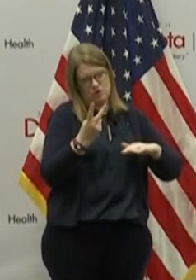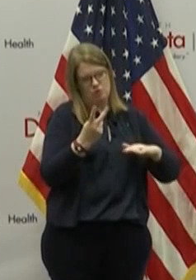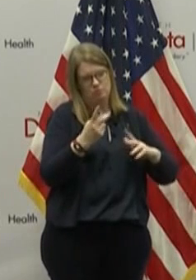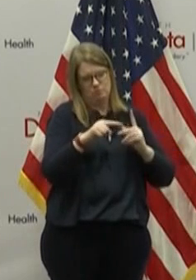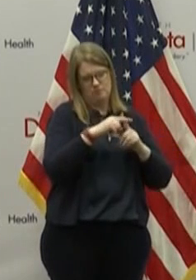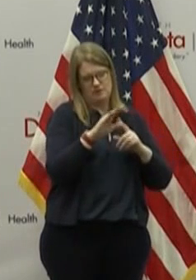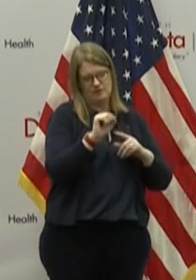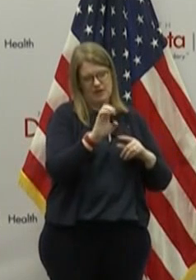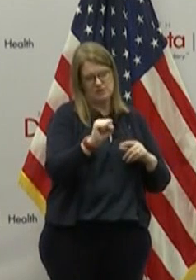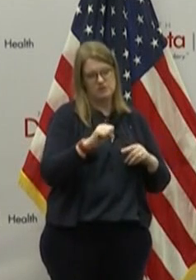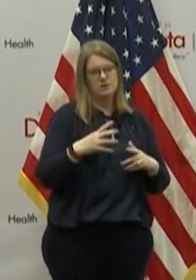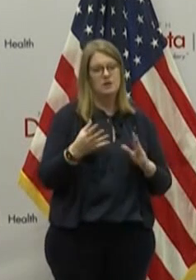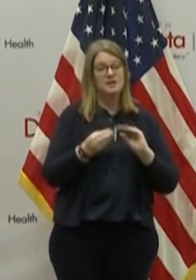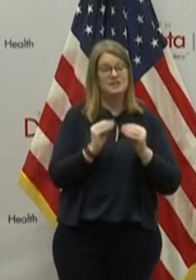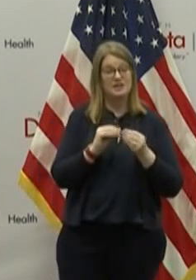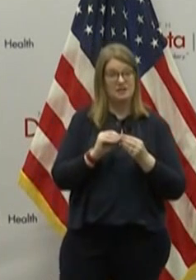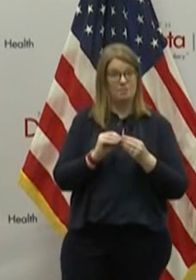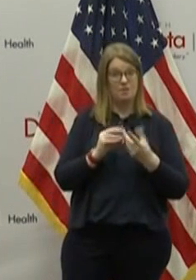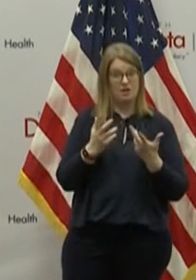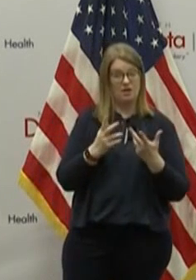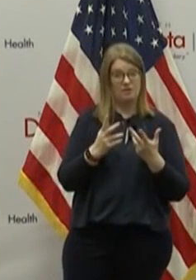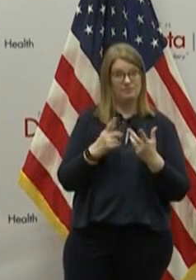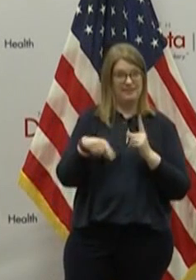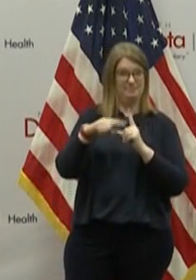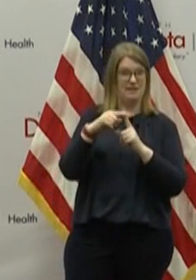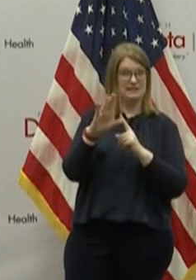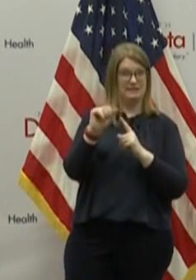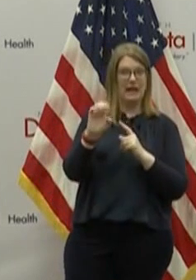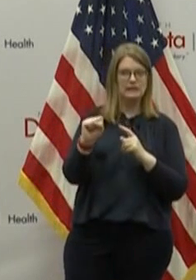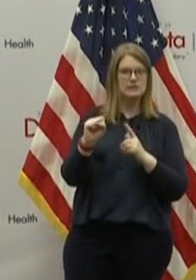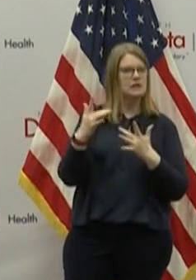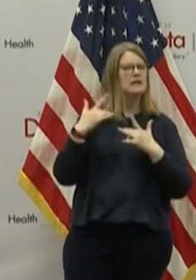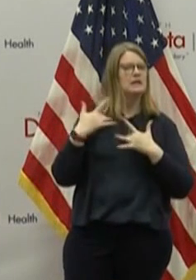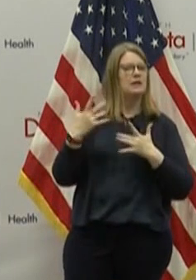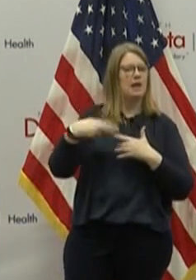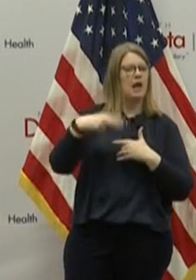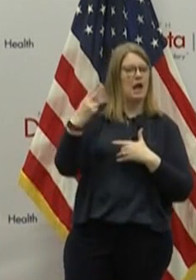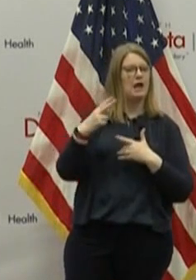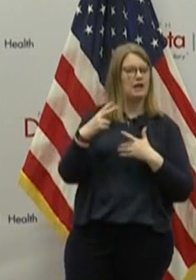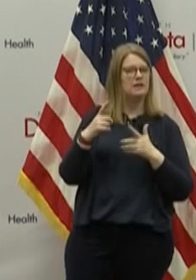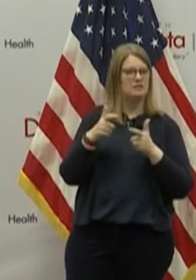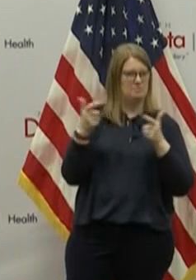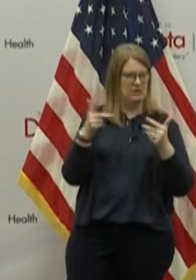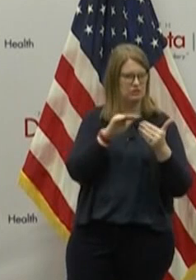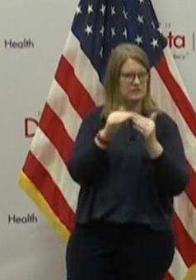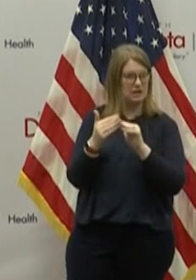DUE TO COVID-19. WE'RE IN A POSITION WHERE EVERY